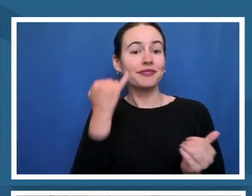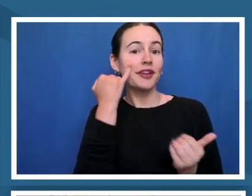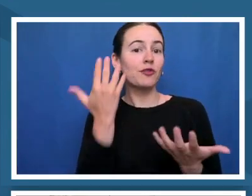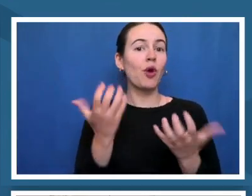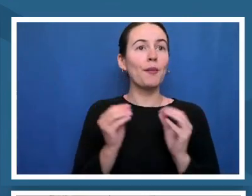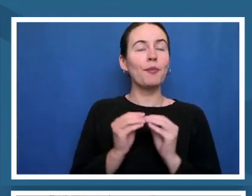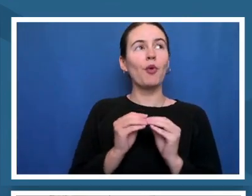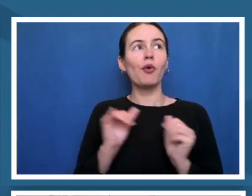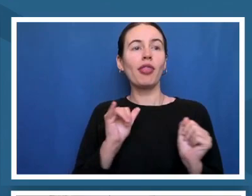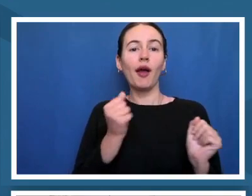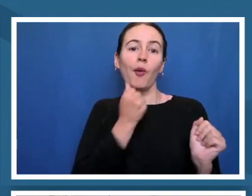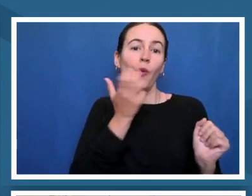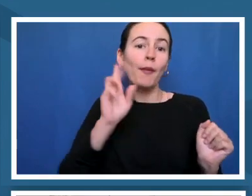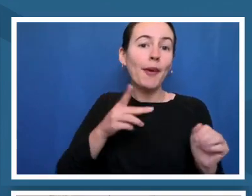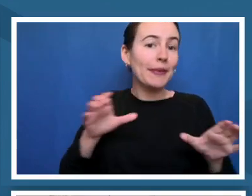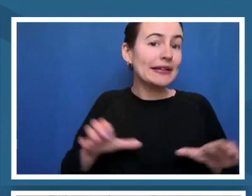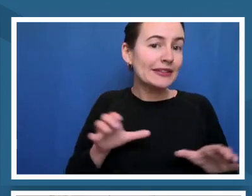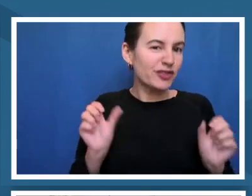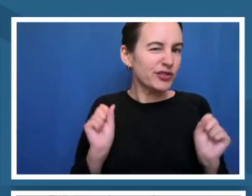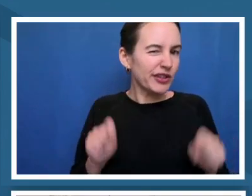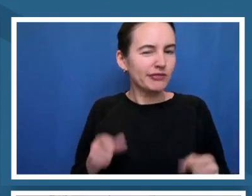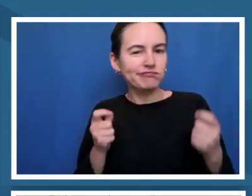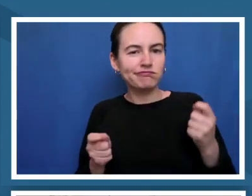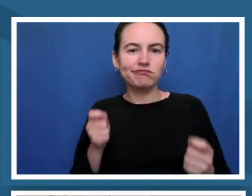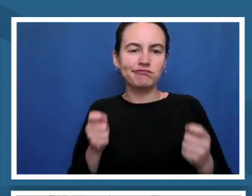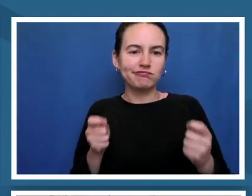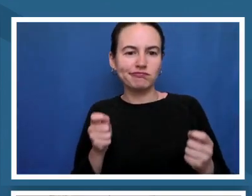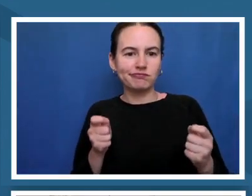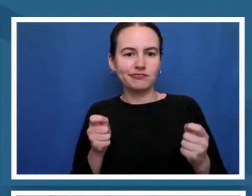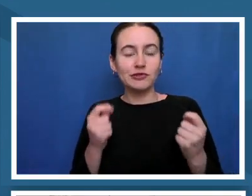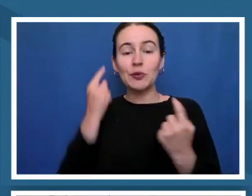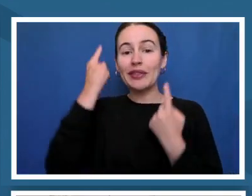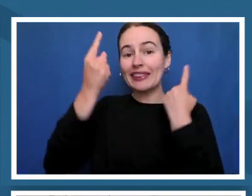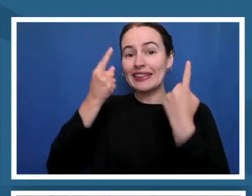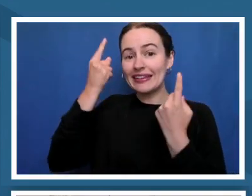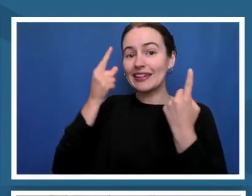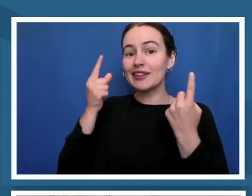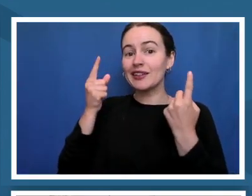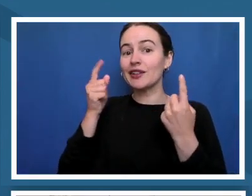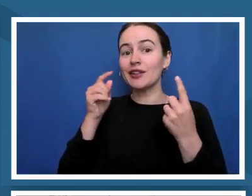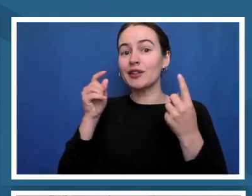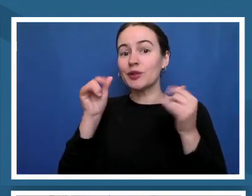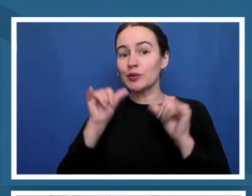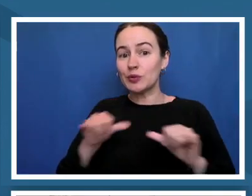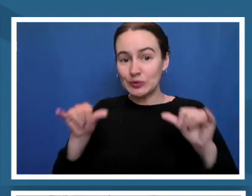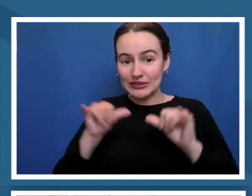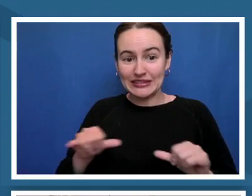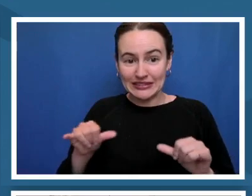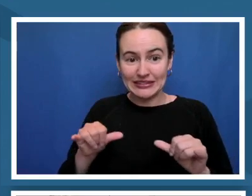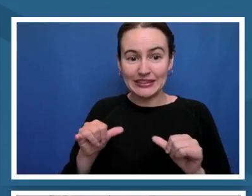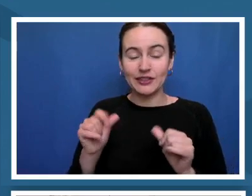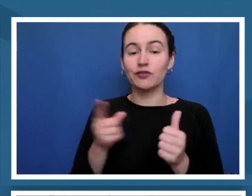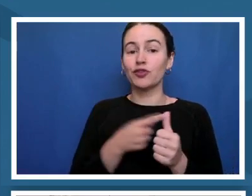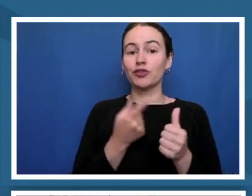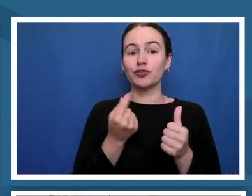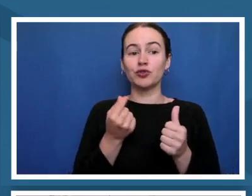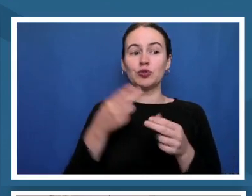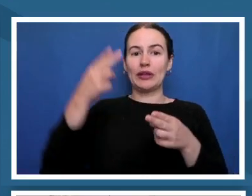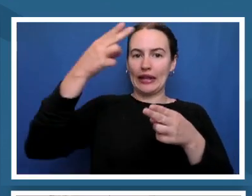that so the thinking routine to go through it is name it so name a